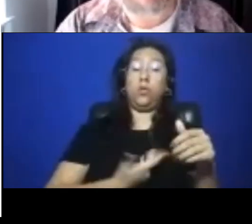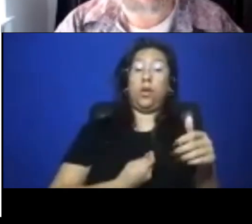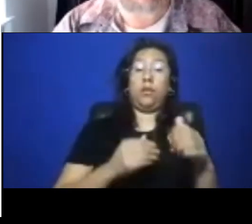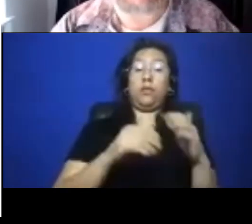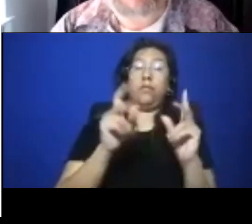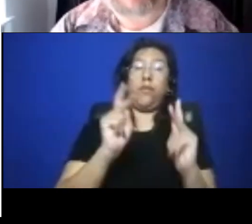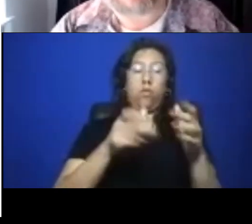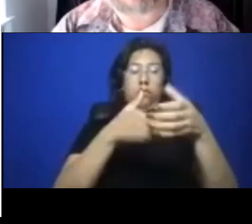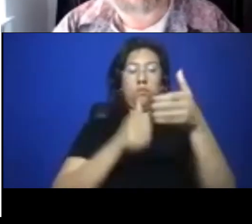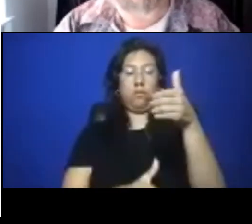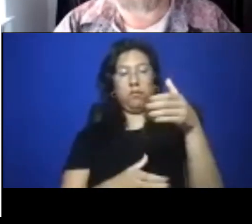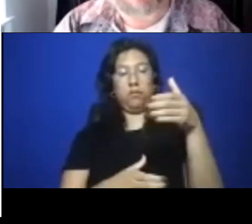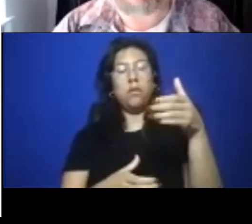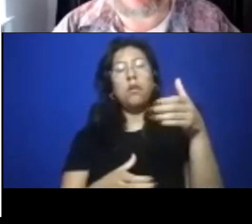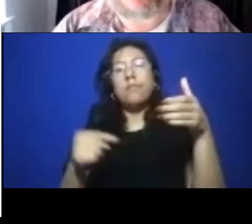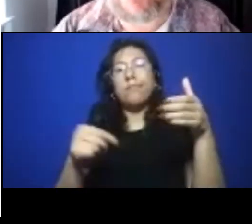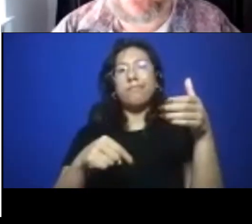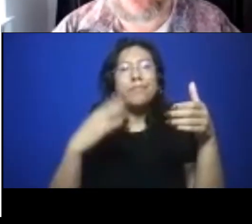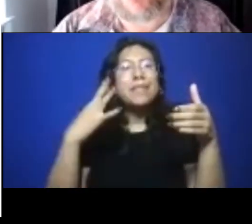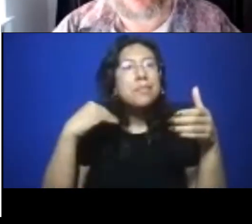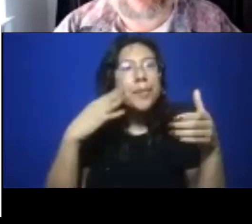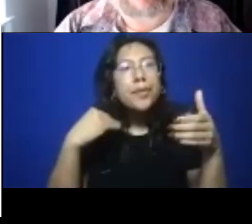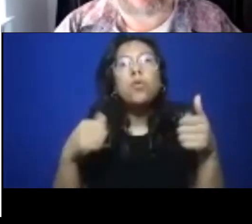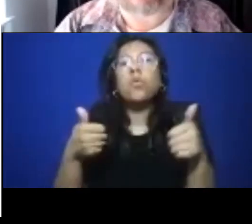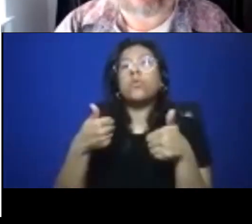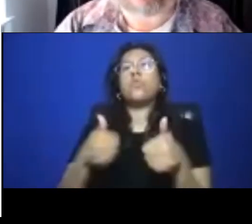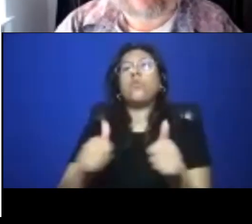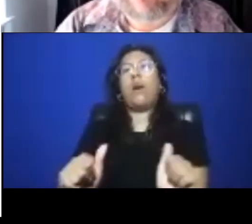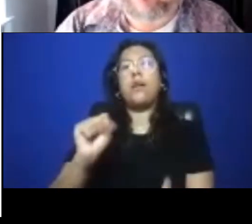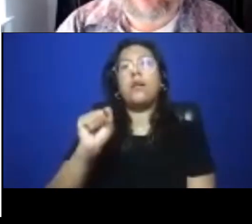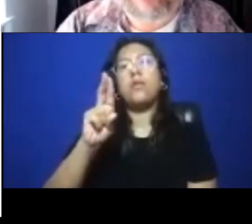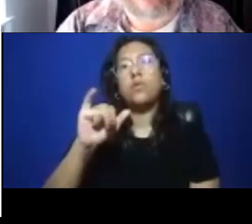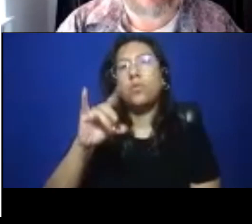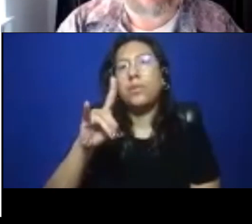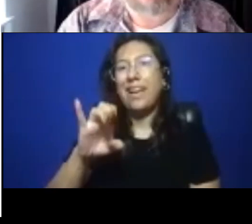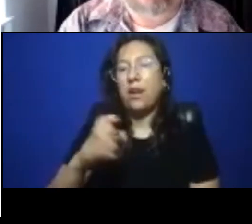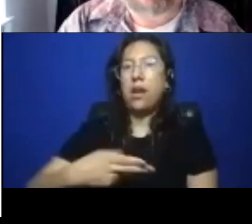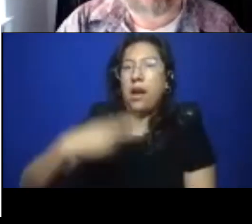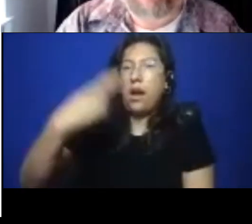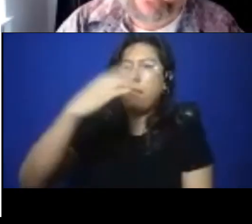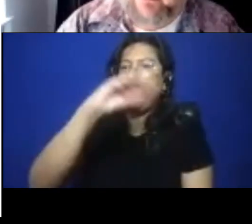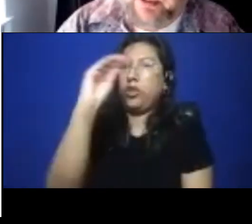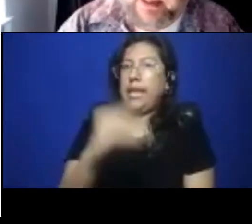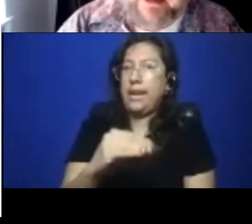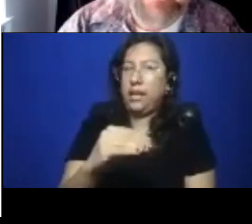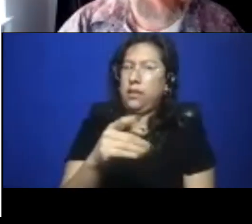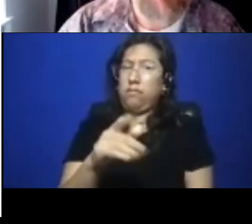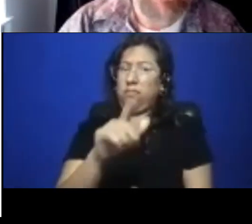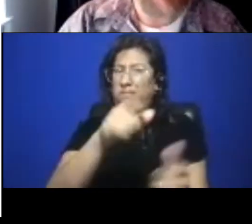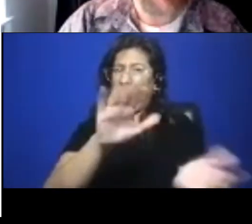may be experiencing or may be attempting suicide at even higher rates than that 40%.